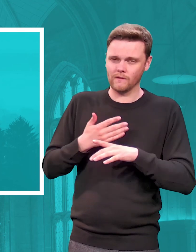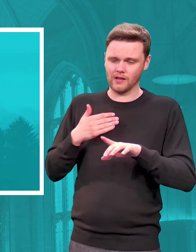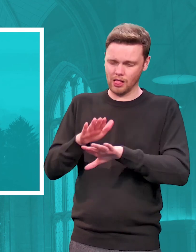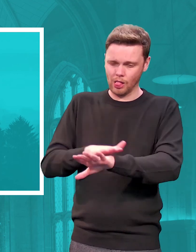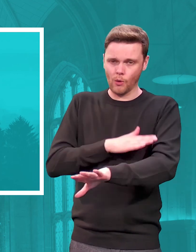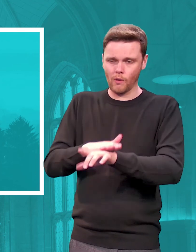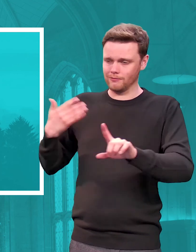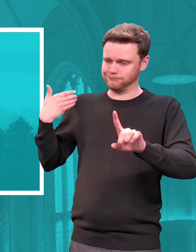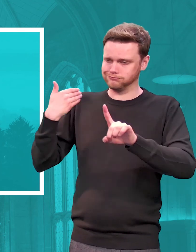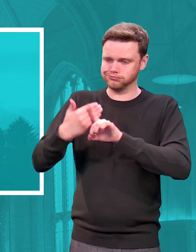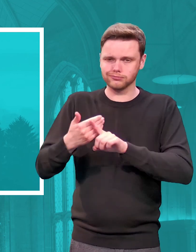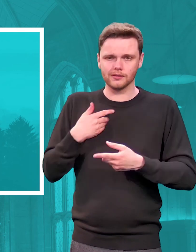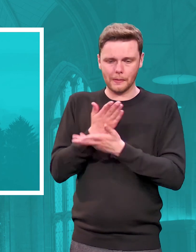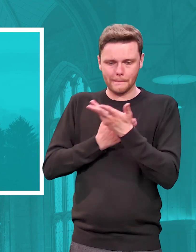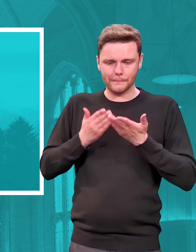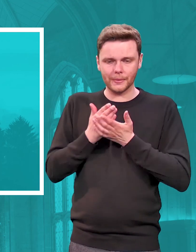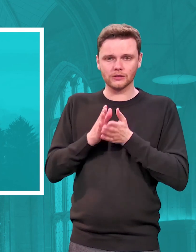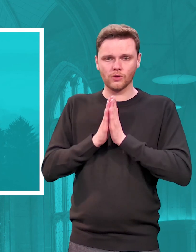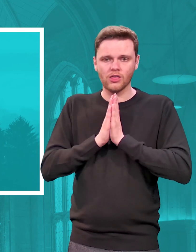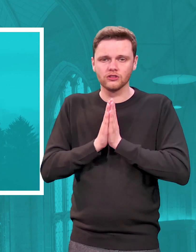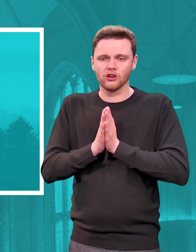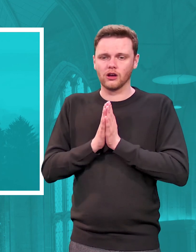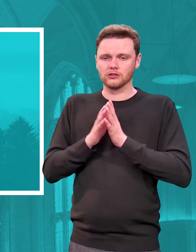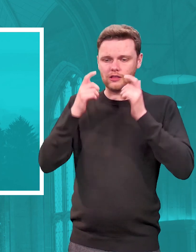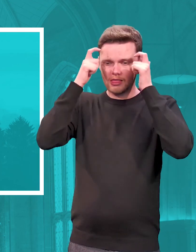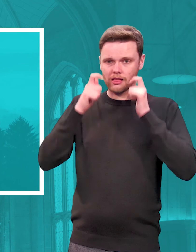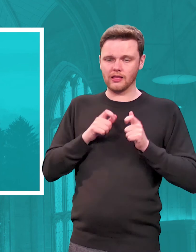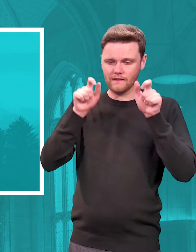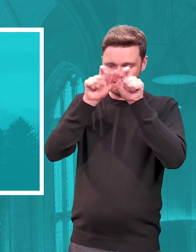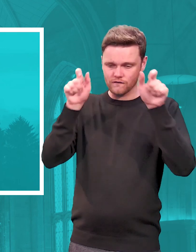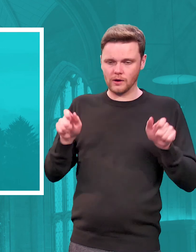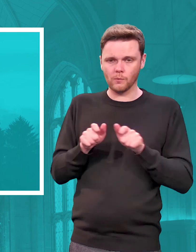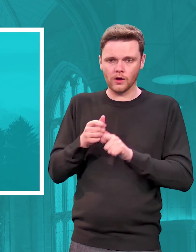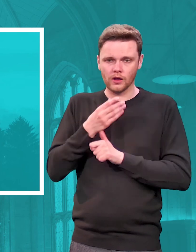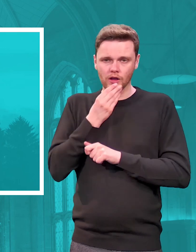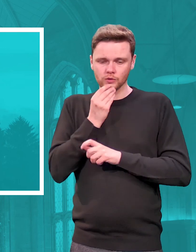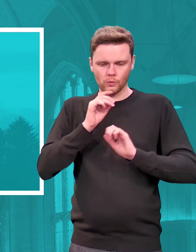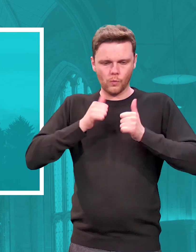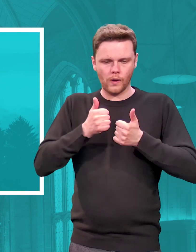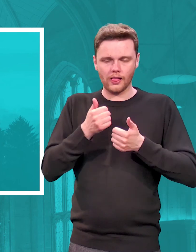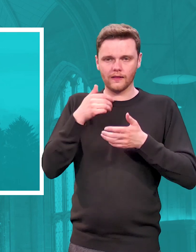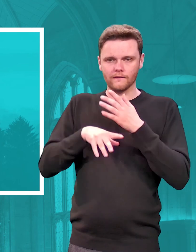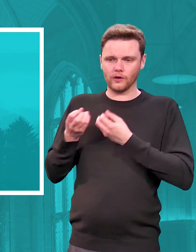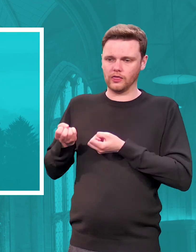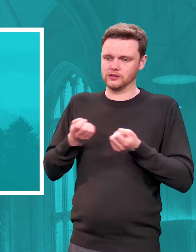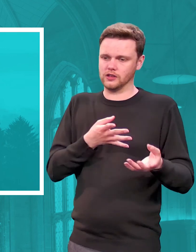to ensure the Church’s legal framework is put to good use in the service of Christ’s Church.